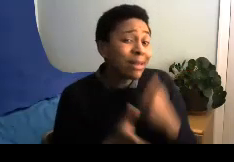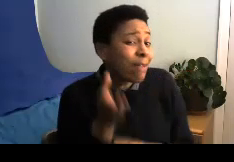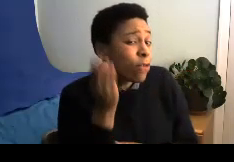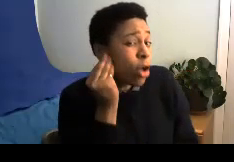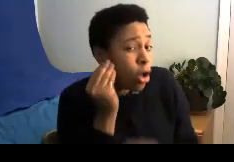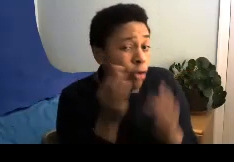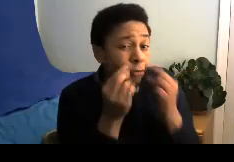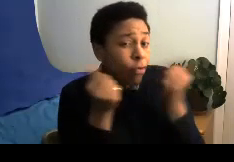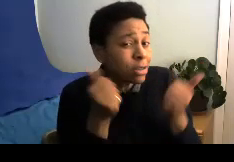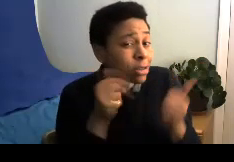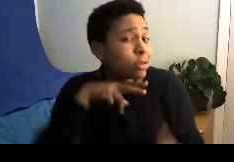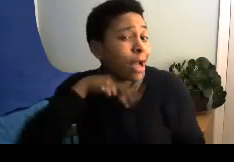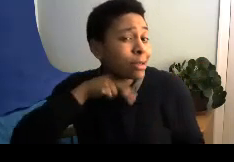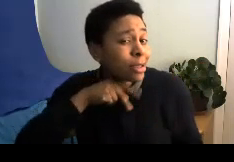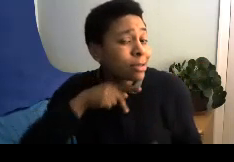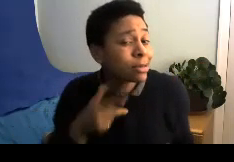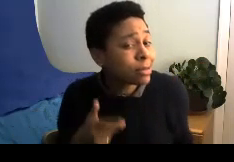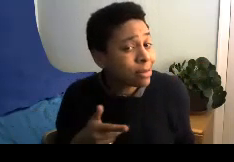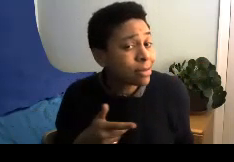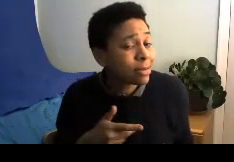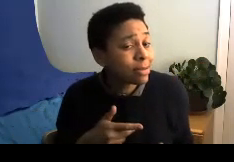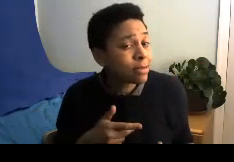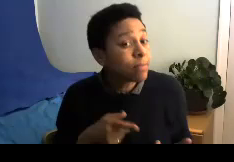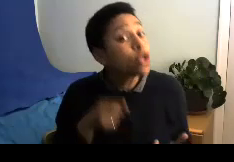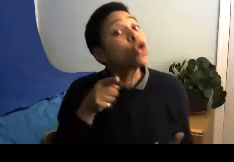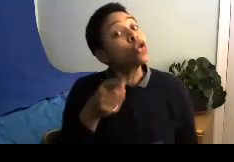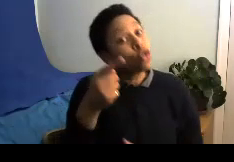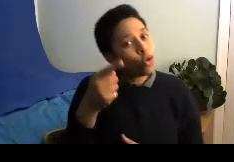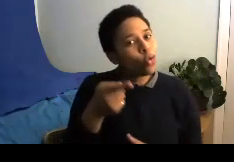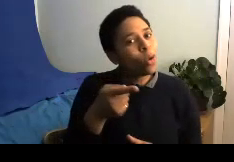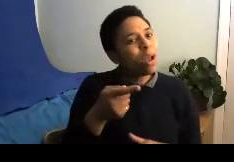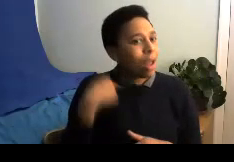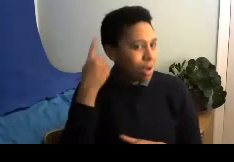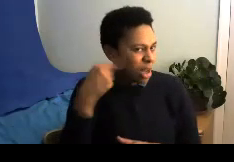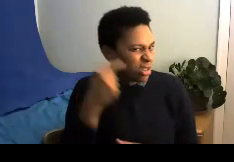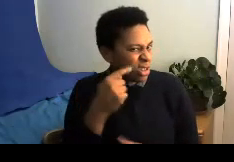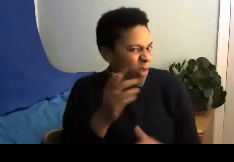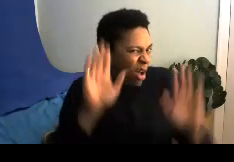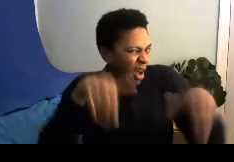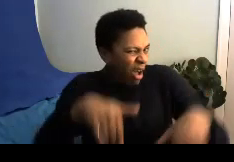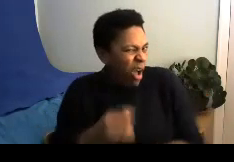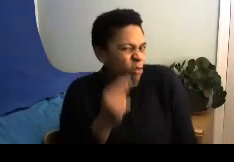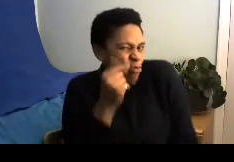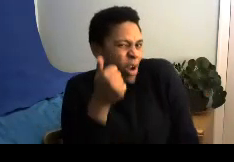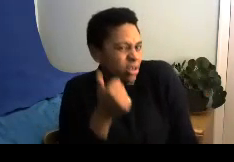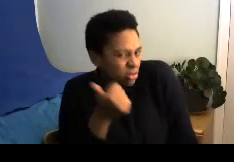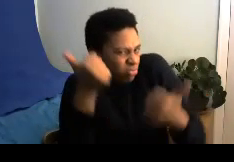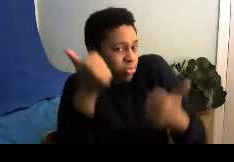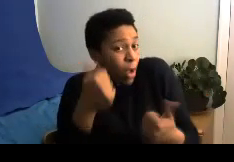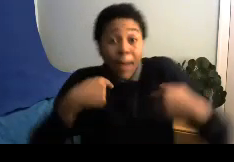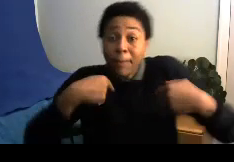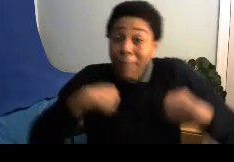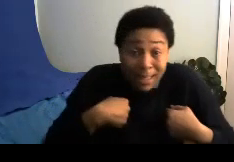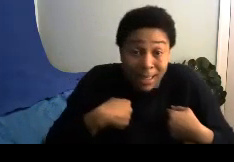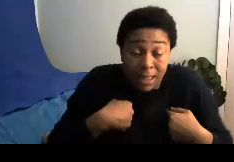people, he would never have, you know, we take this for granted in London, especially now. But, you know, late 90s, early 2000s,